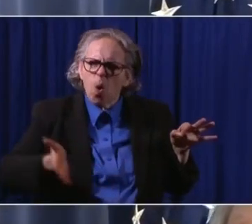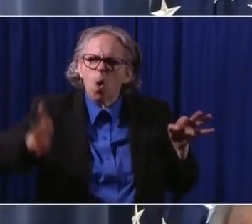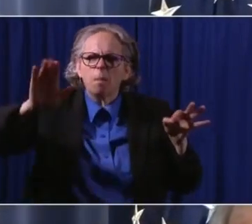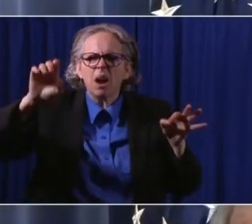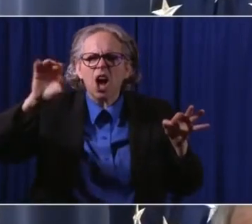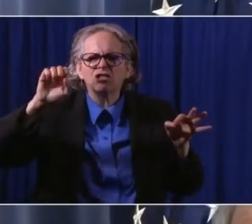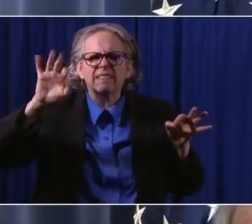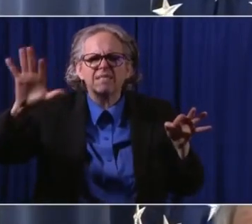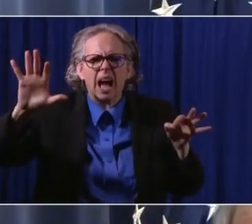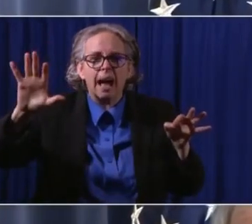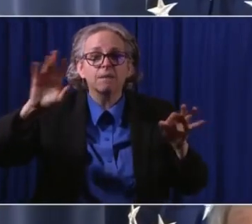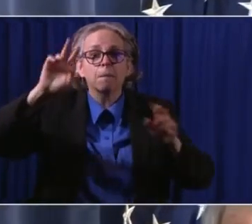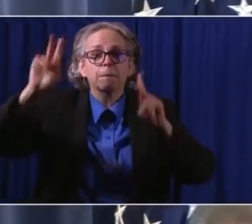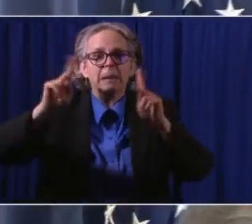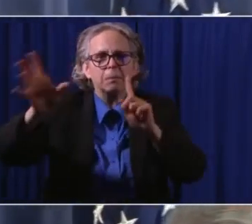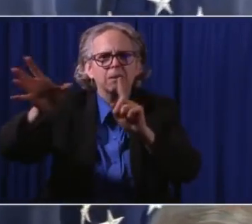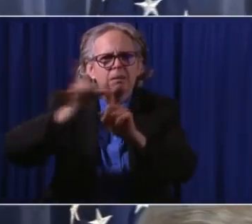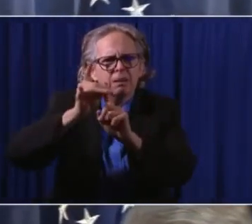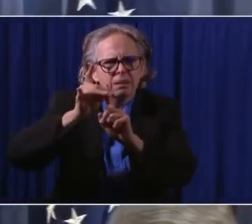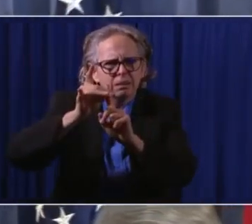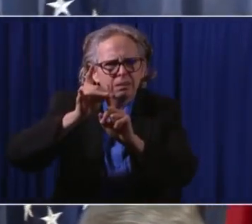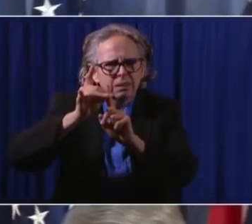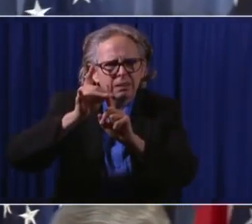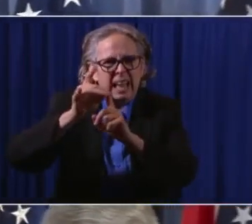AND AS OF TODAY, SNAP SHUT AS OF TODAY, 905.